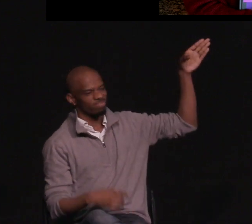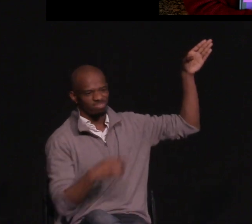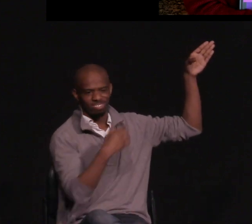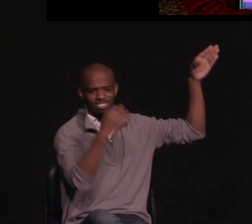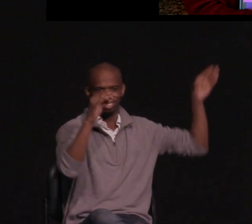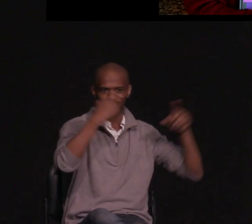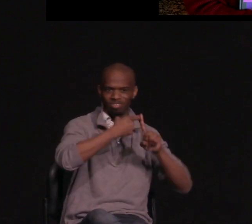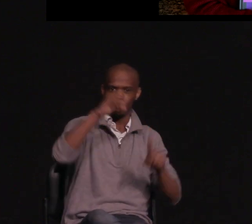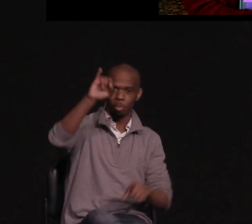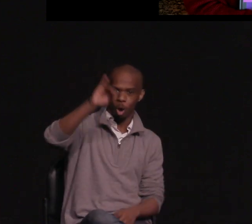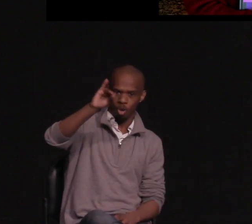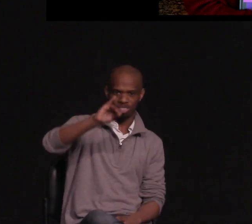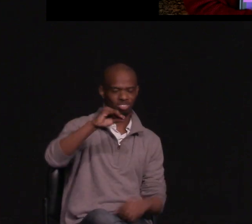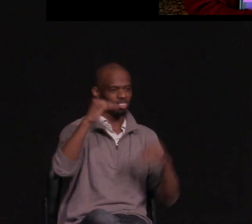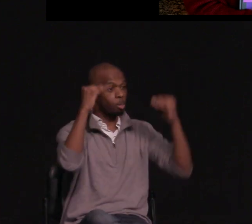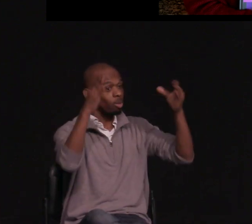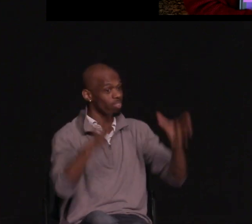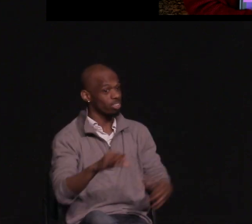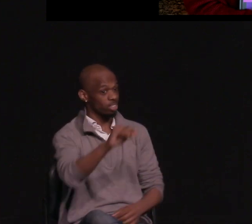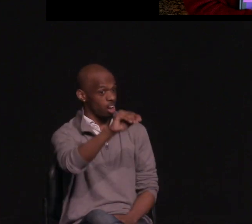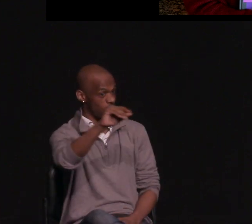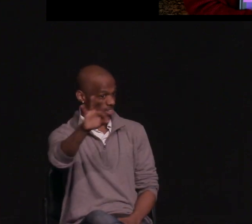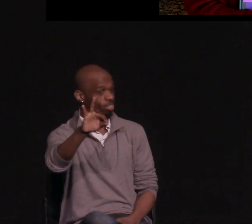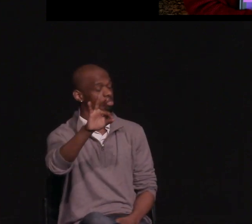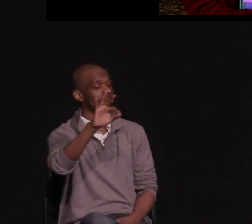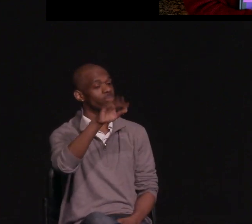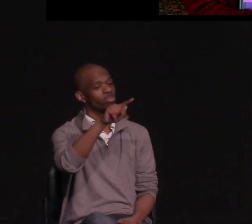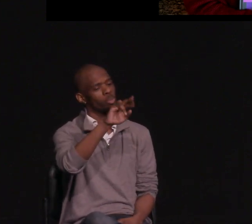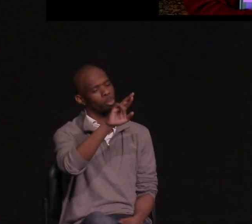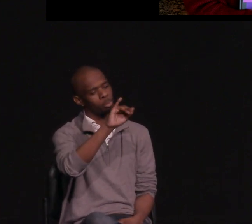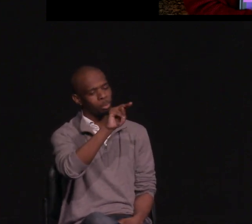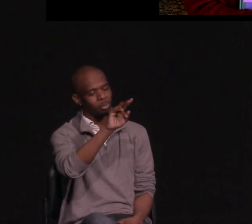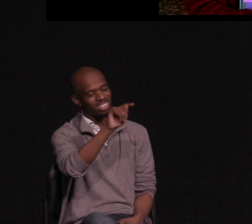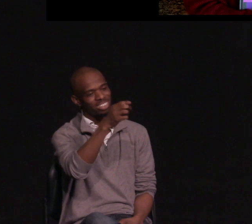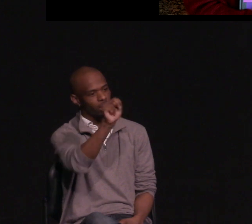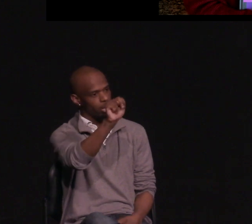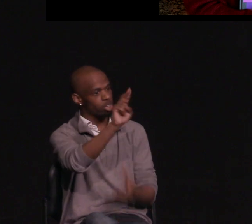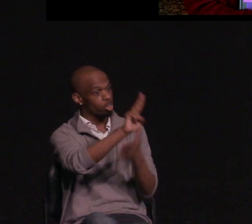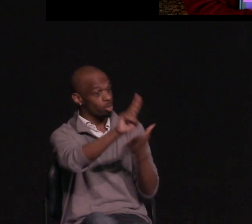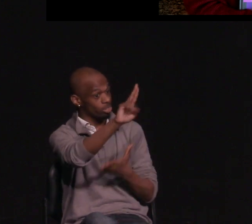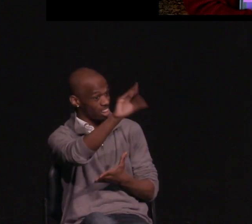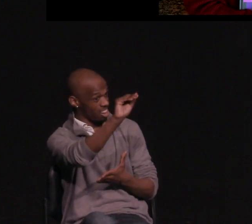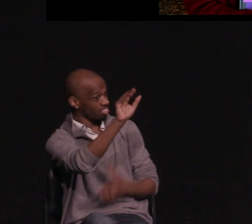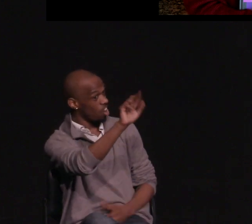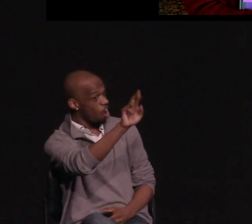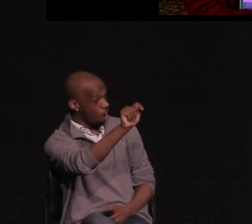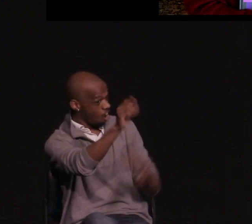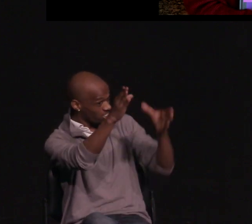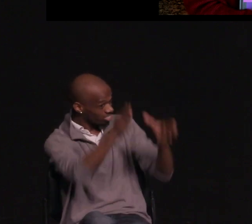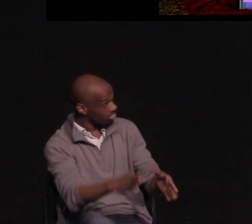professor emeritus of American History at Princeton University and artist who, at 64, decided to go to art school,